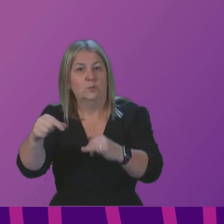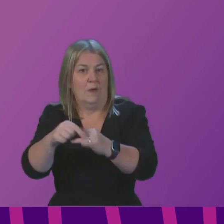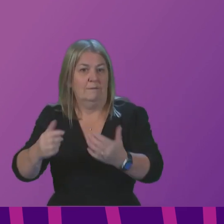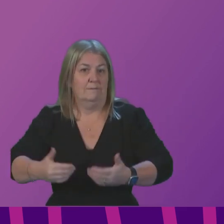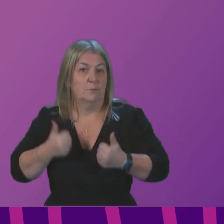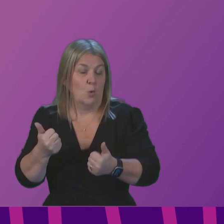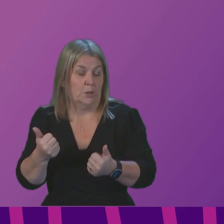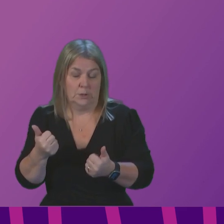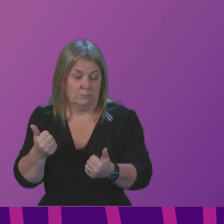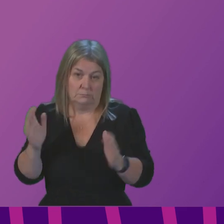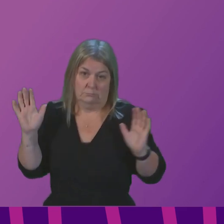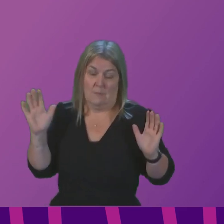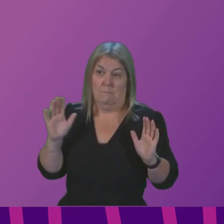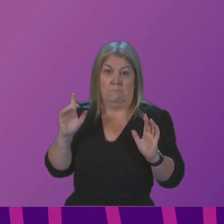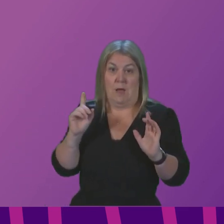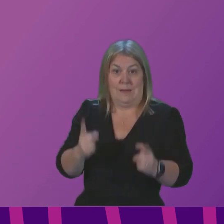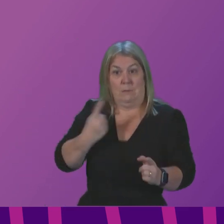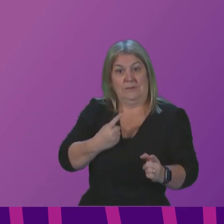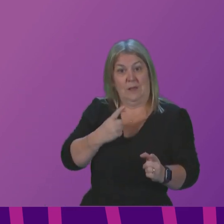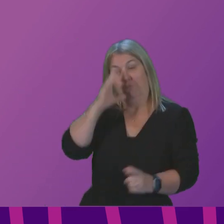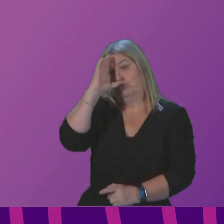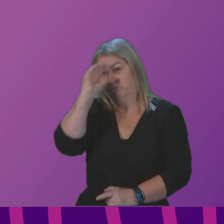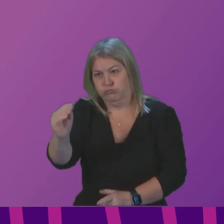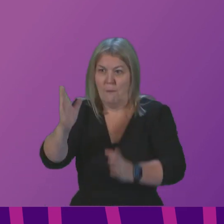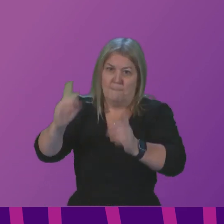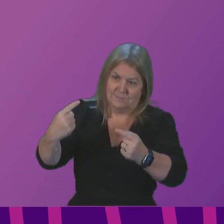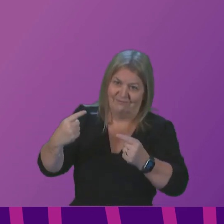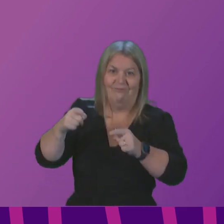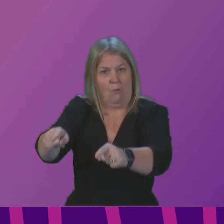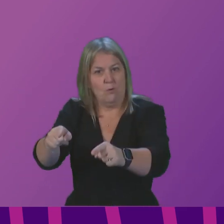it is not for me to instruct the public inquiry, because it is operating independently of ministers